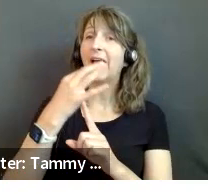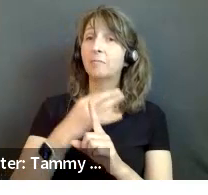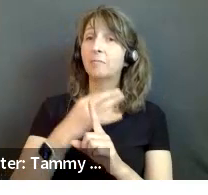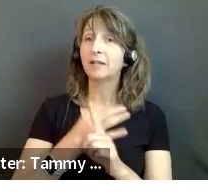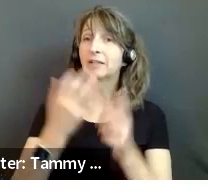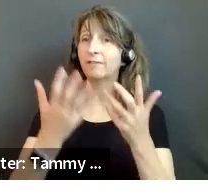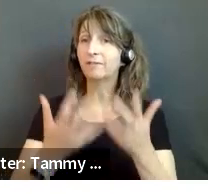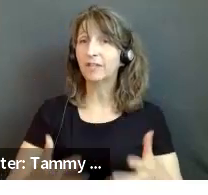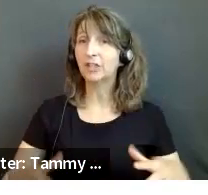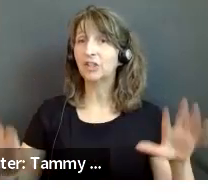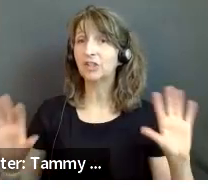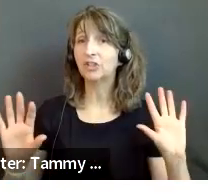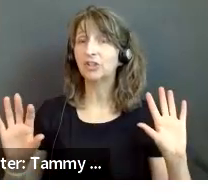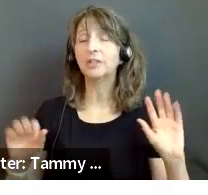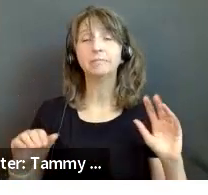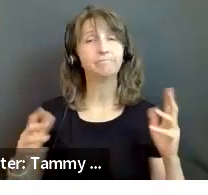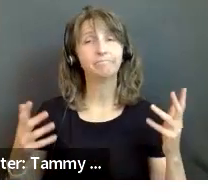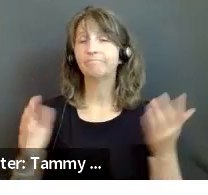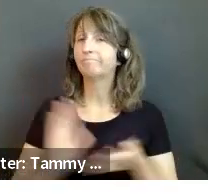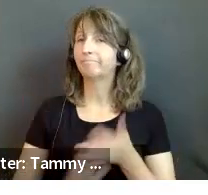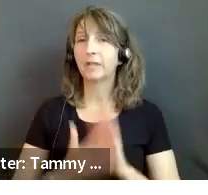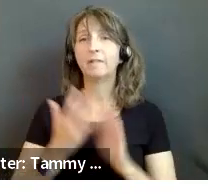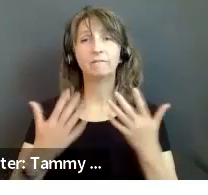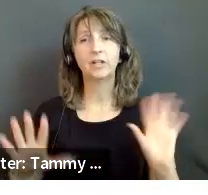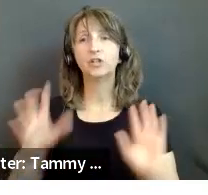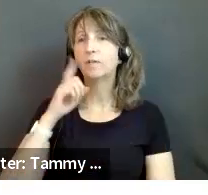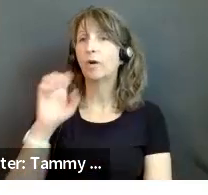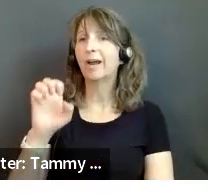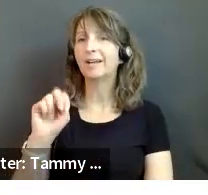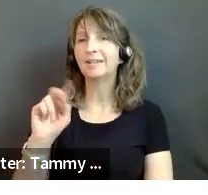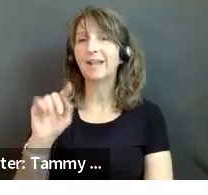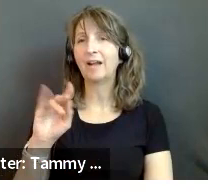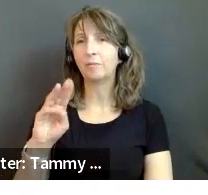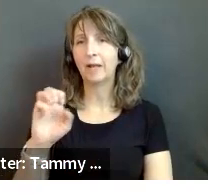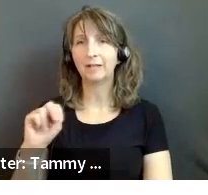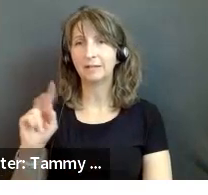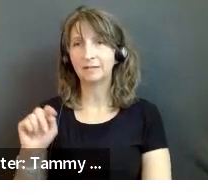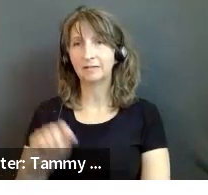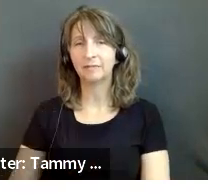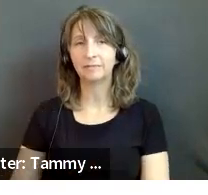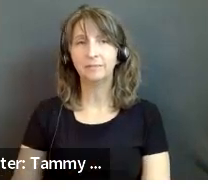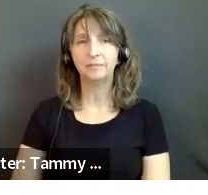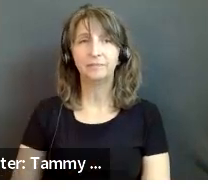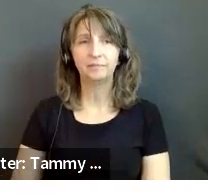For that period of entitlement.